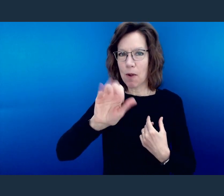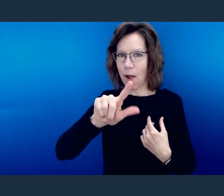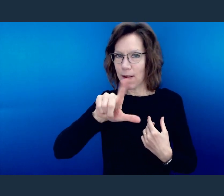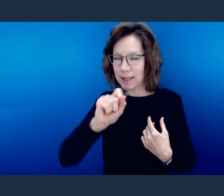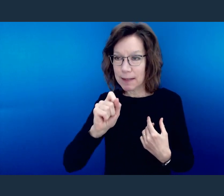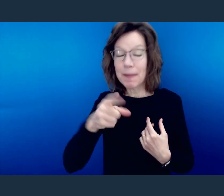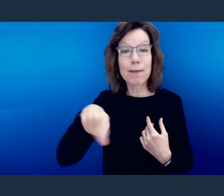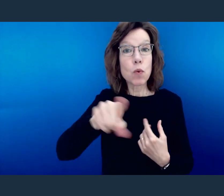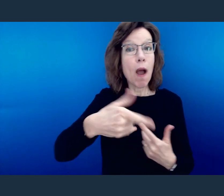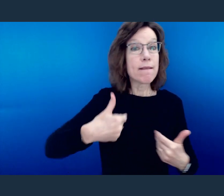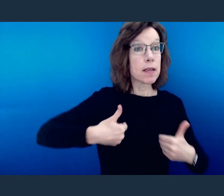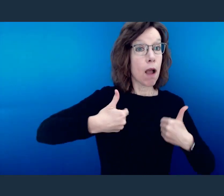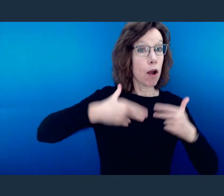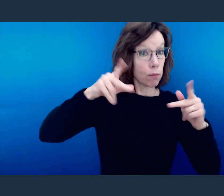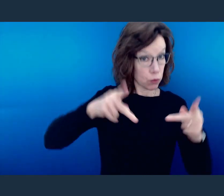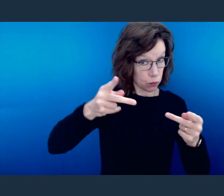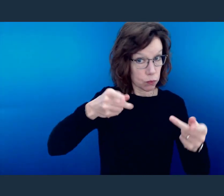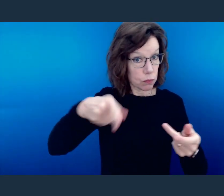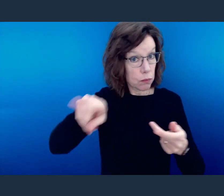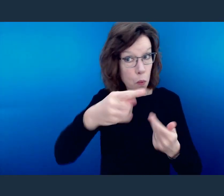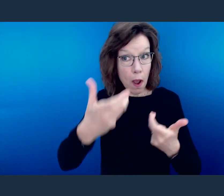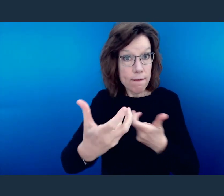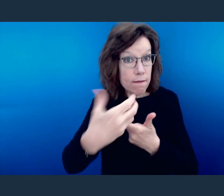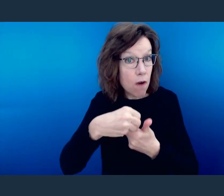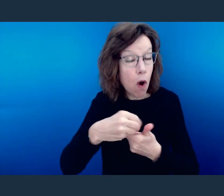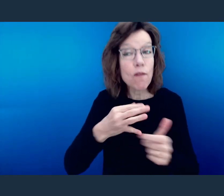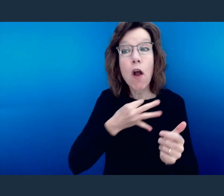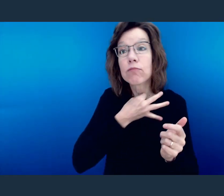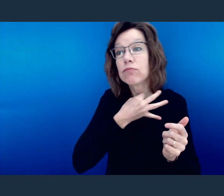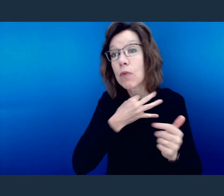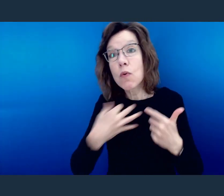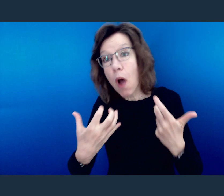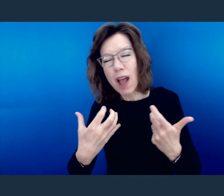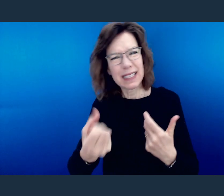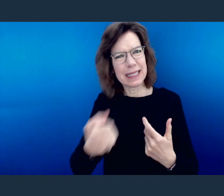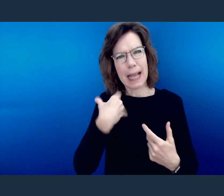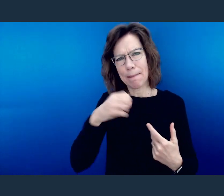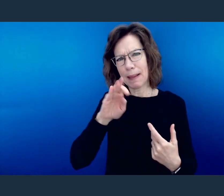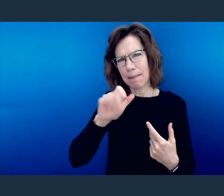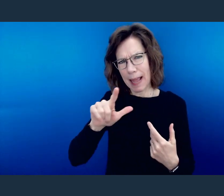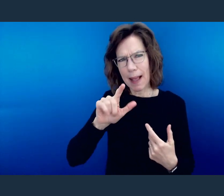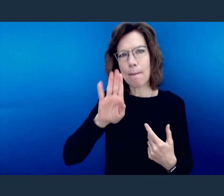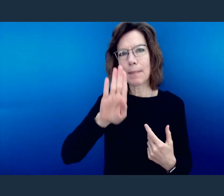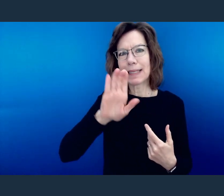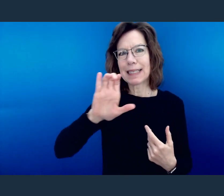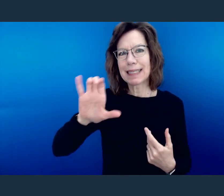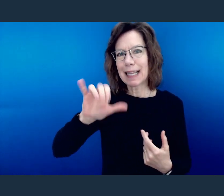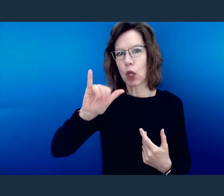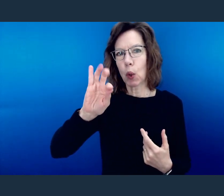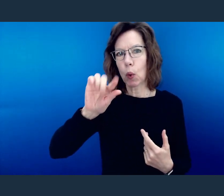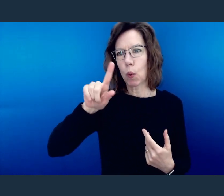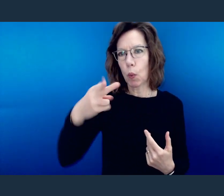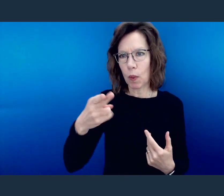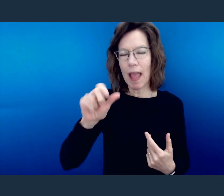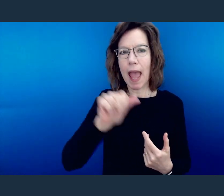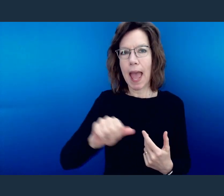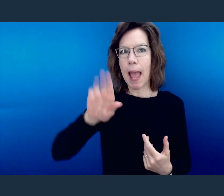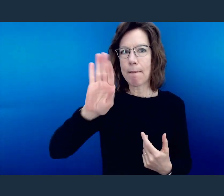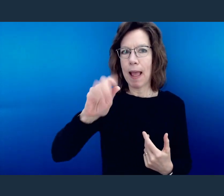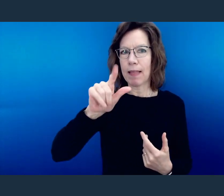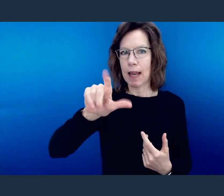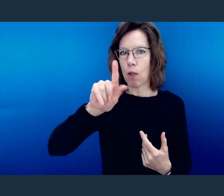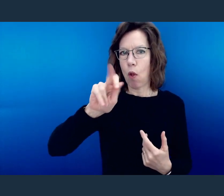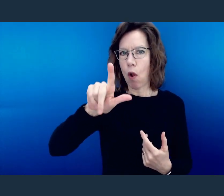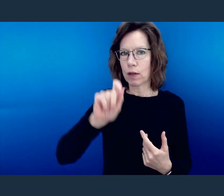who wants to get involved or wants to check it out, email me at bccyouth@bethanylaurel.org.